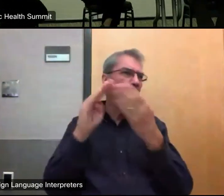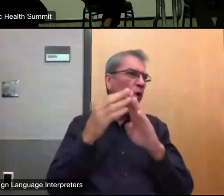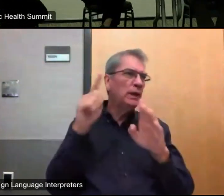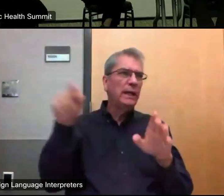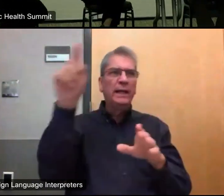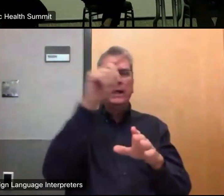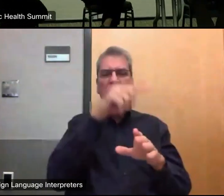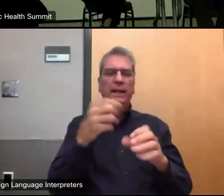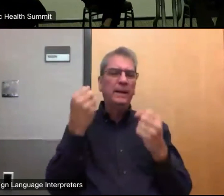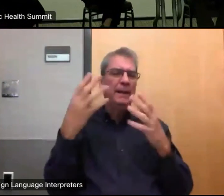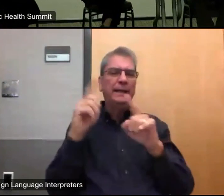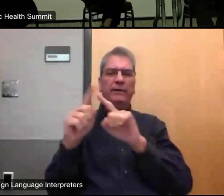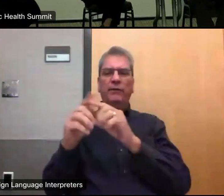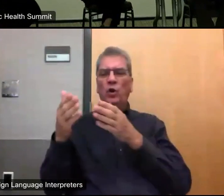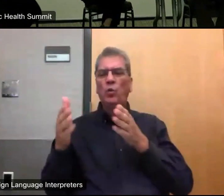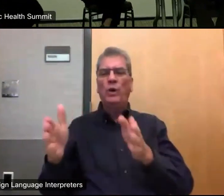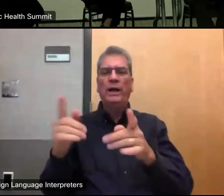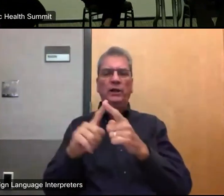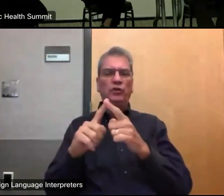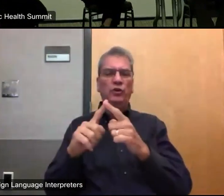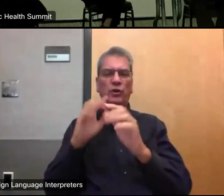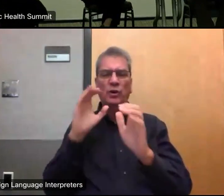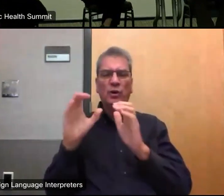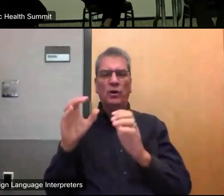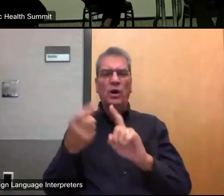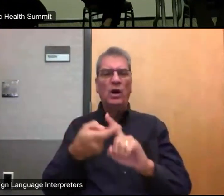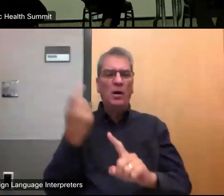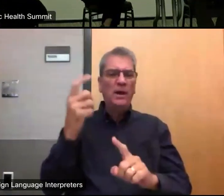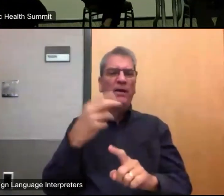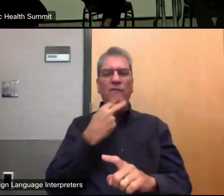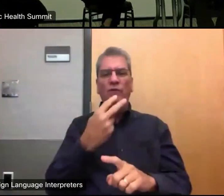there's all kinds of ways to communicate, you have automated voice messages or calls,